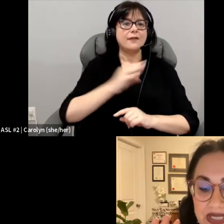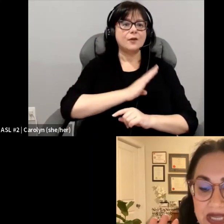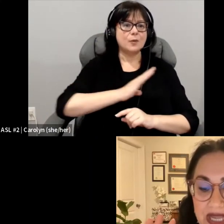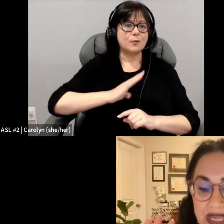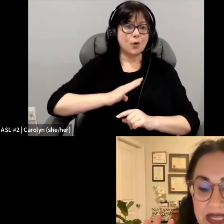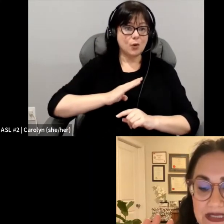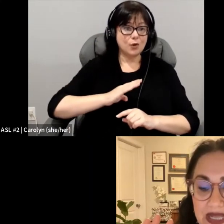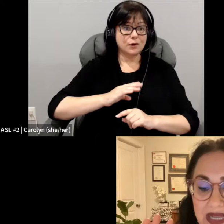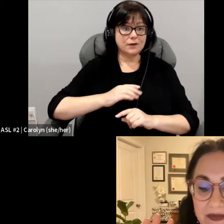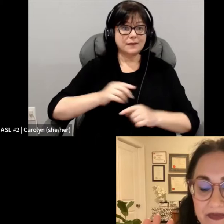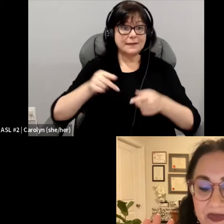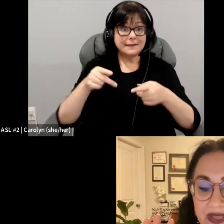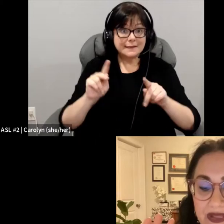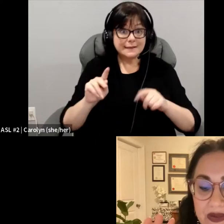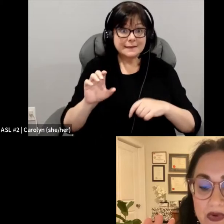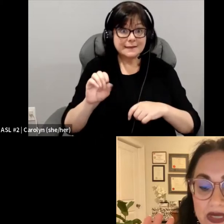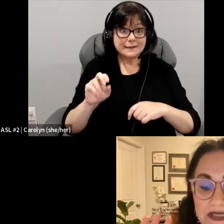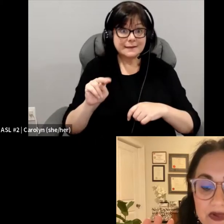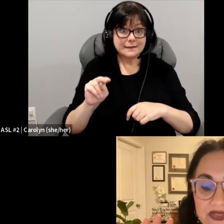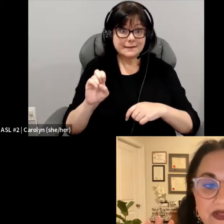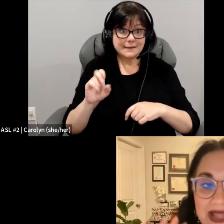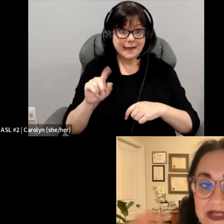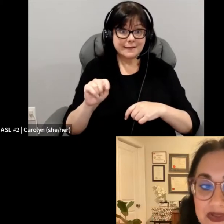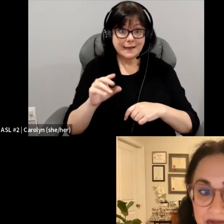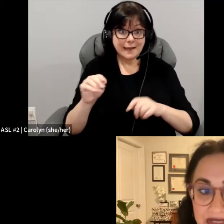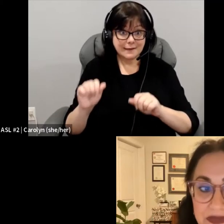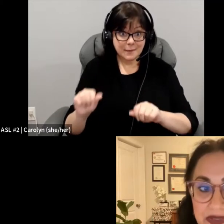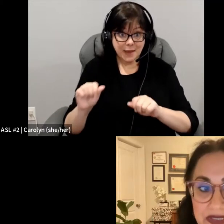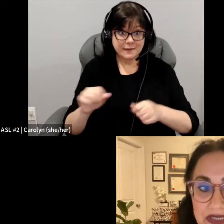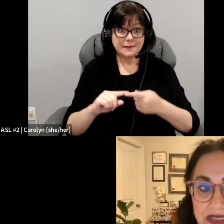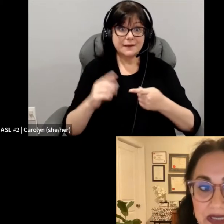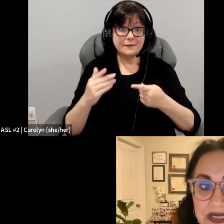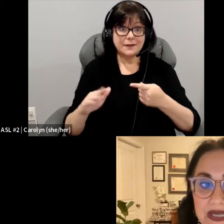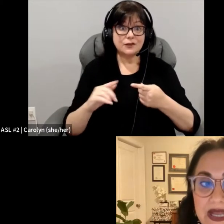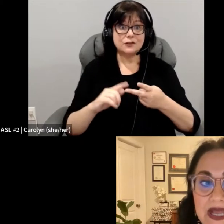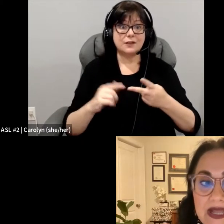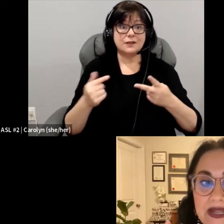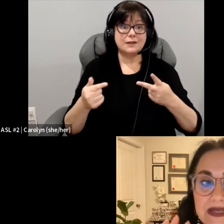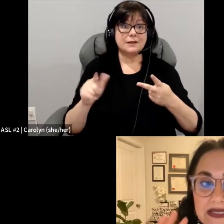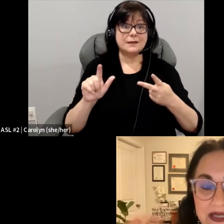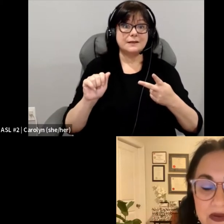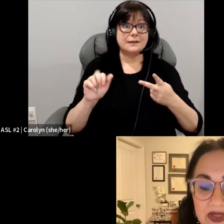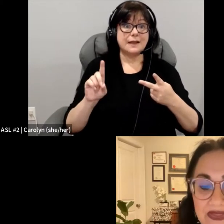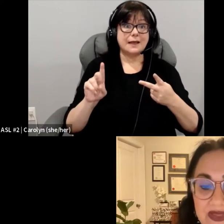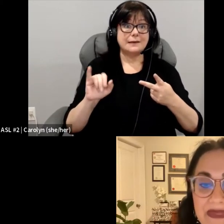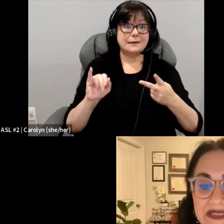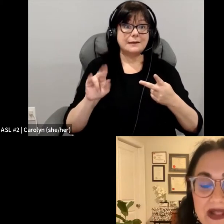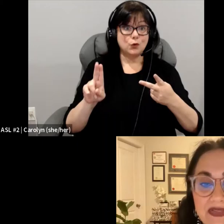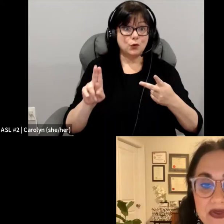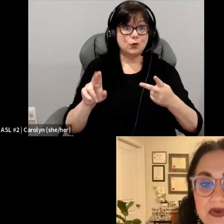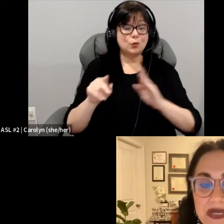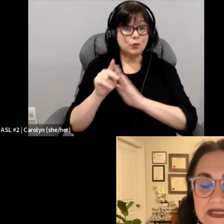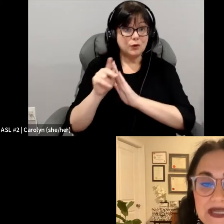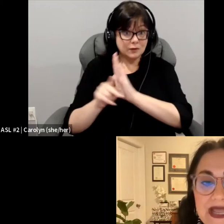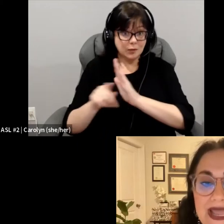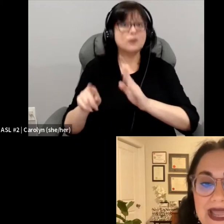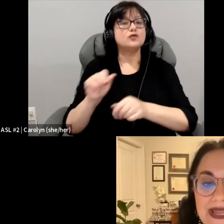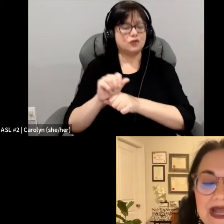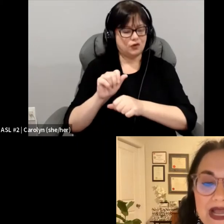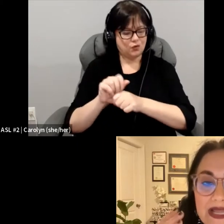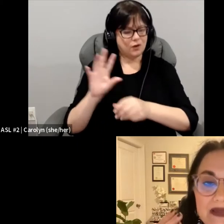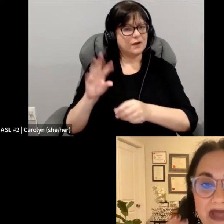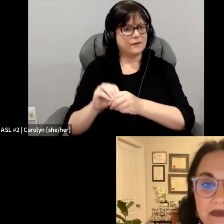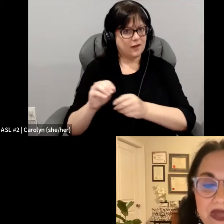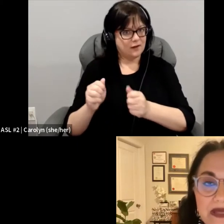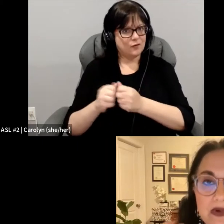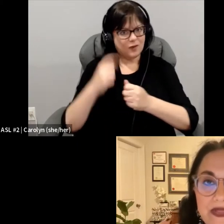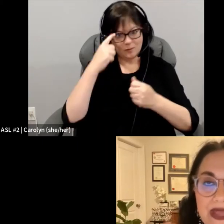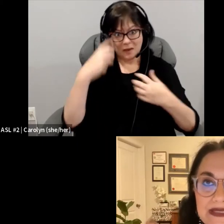SHE HAS WORKED WITH THE GLADUE PRINCIPLES DEALING WITH MENTAL HEALTH COURTS.